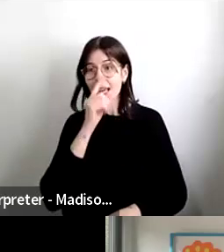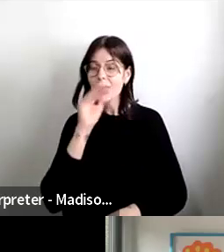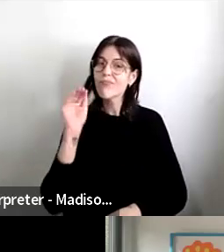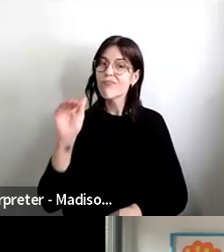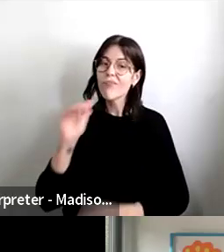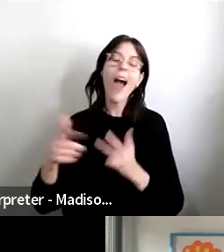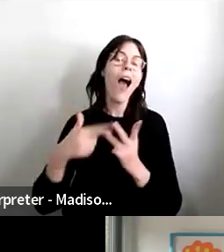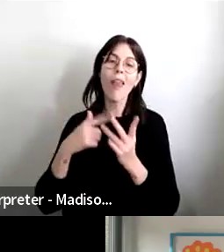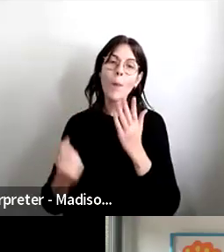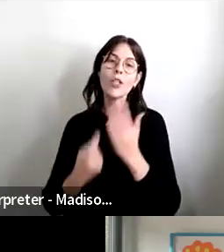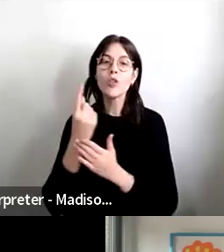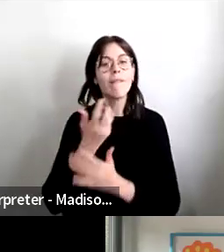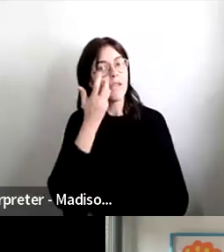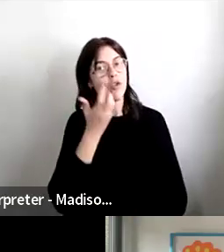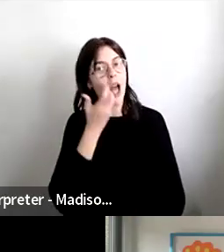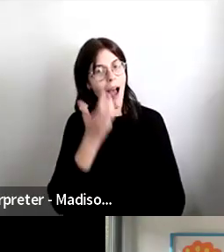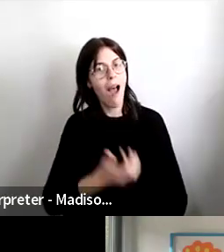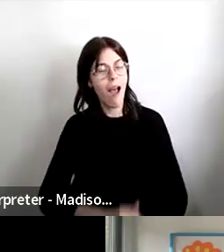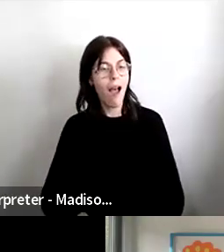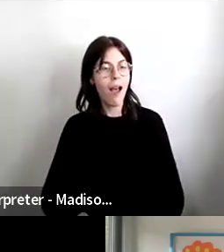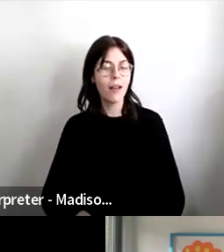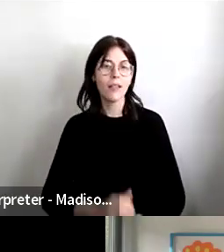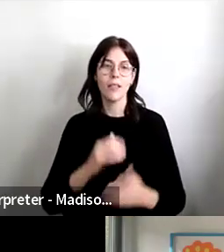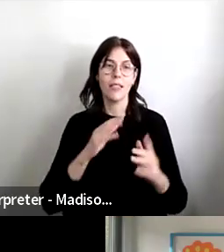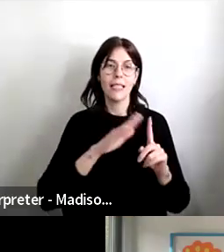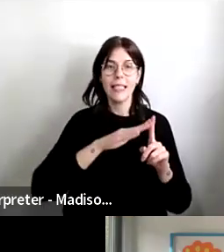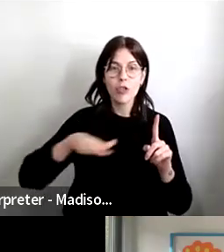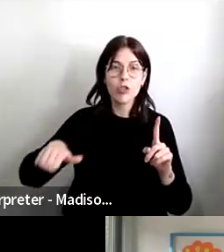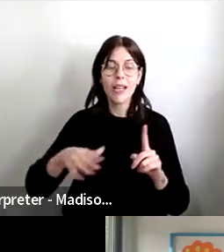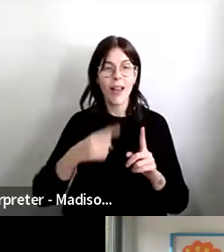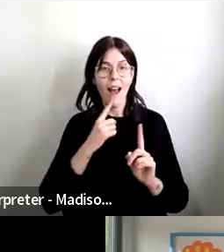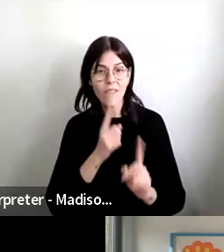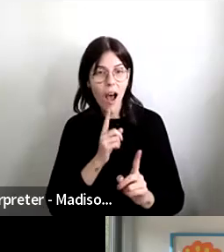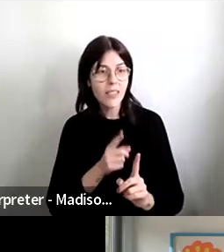come up. The industry advice process that we run for other initiatives, and it means you are on